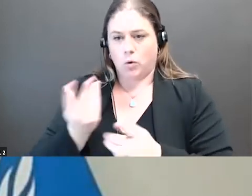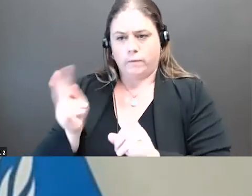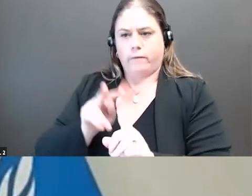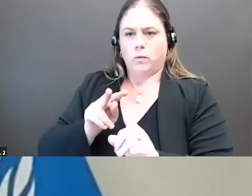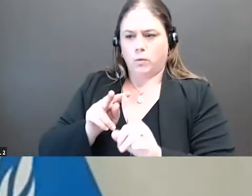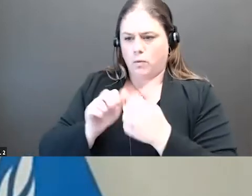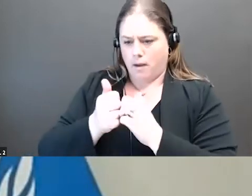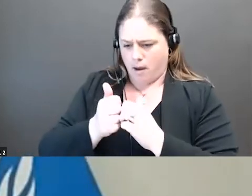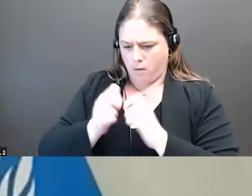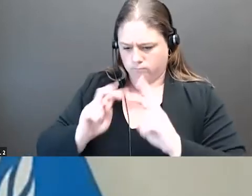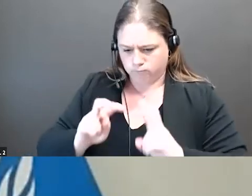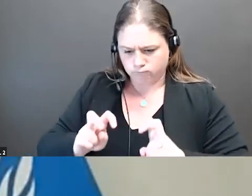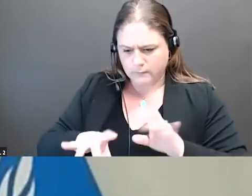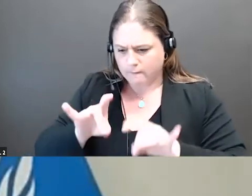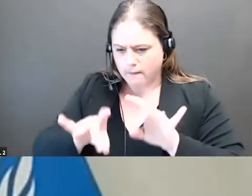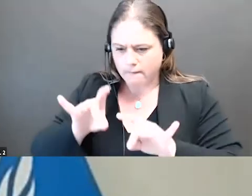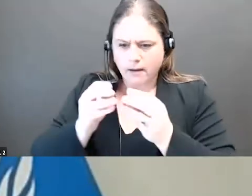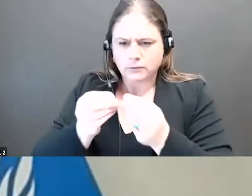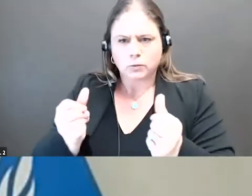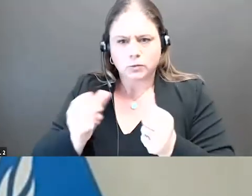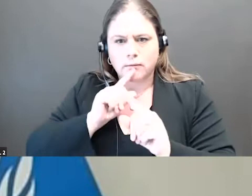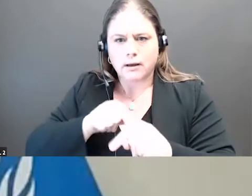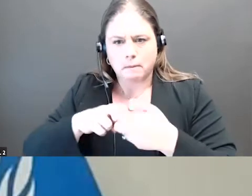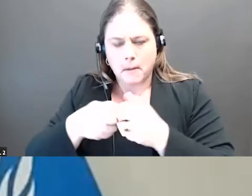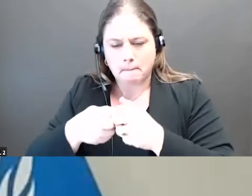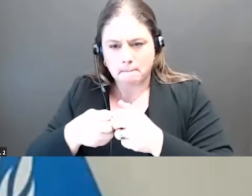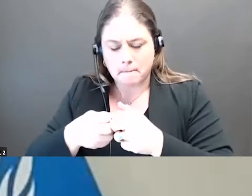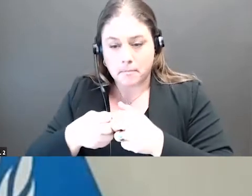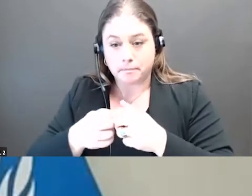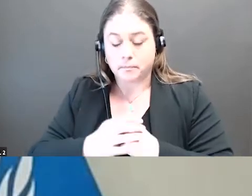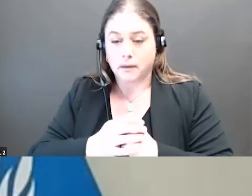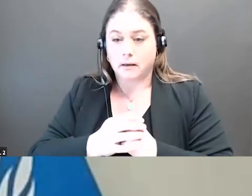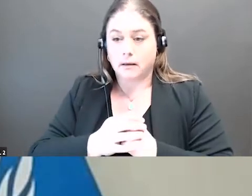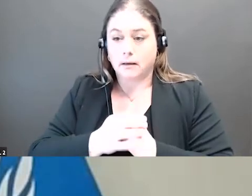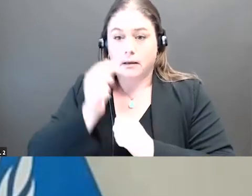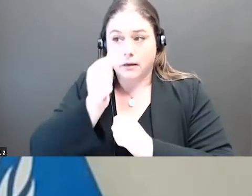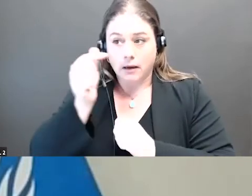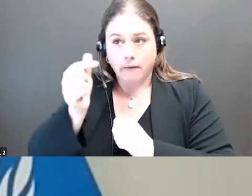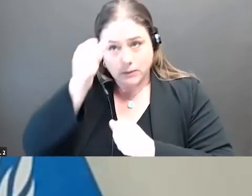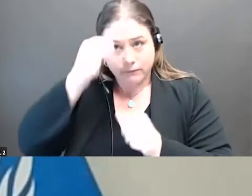solutions. Governments and civil society must be mindful of the commitments made when Canada